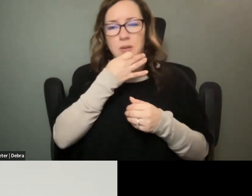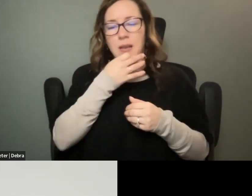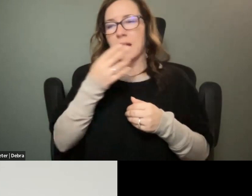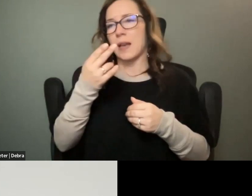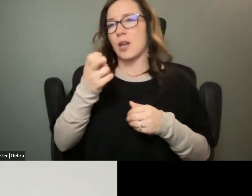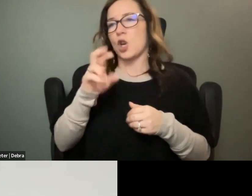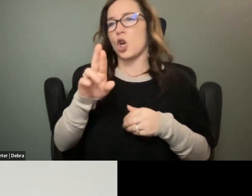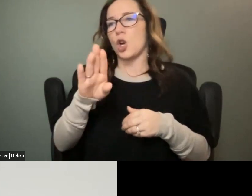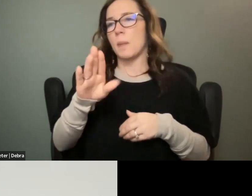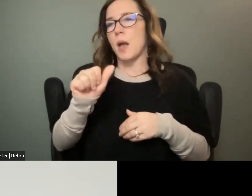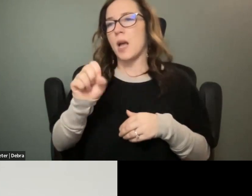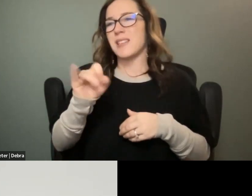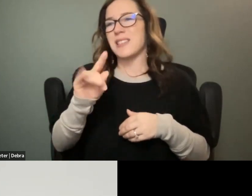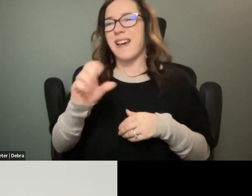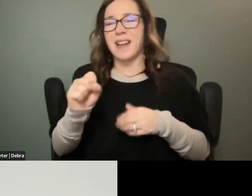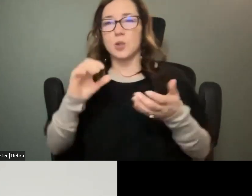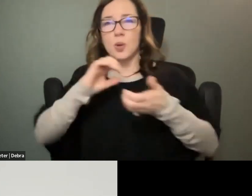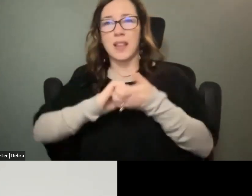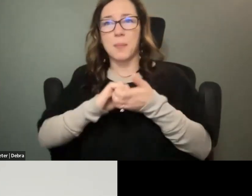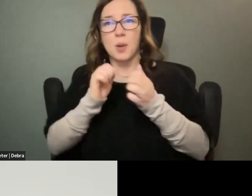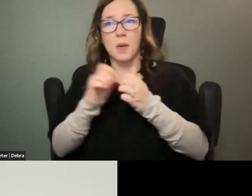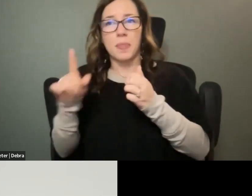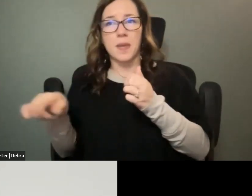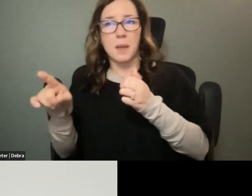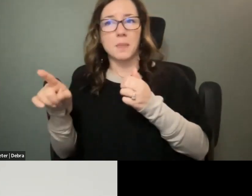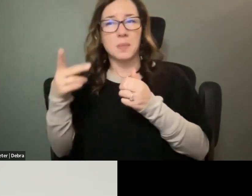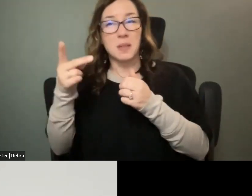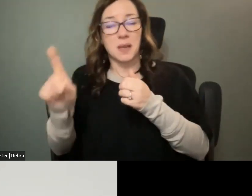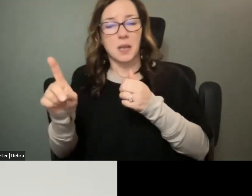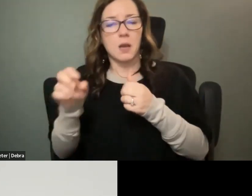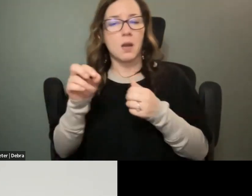collaborating with me to be the them the